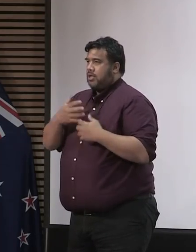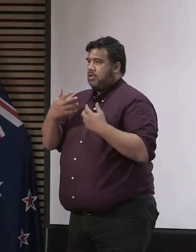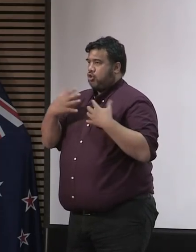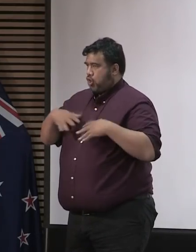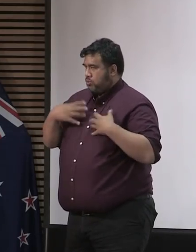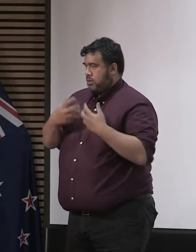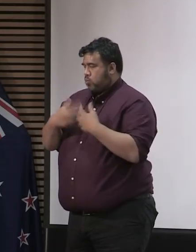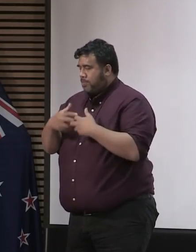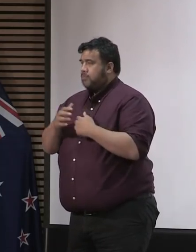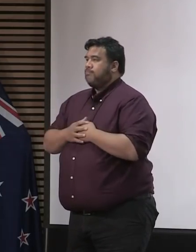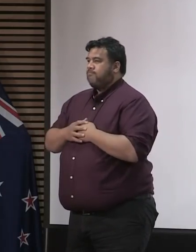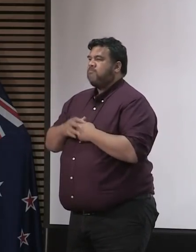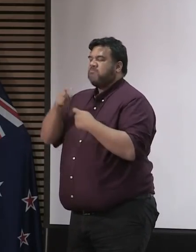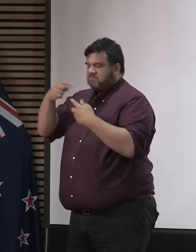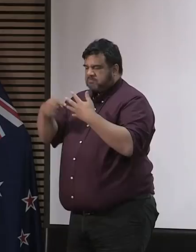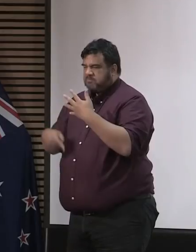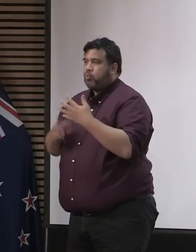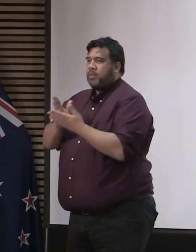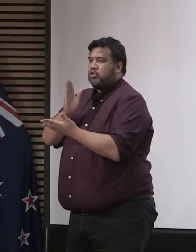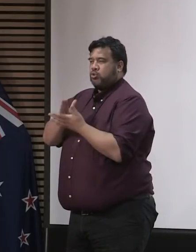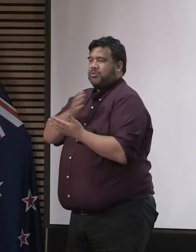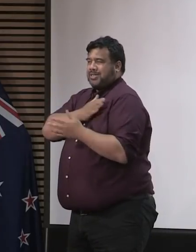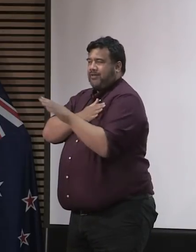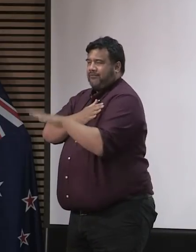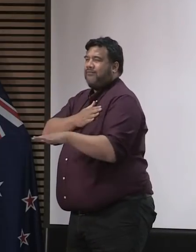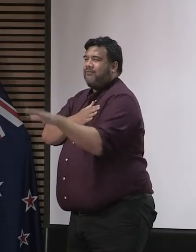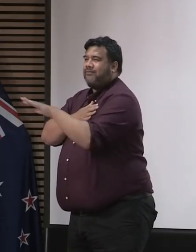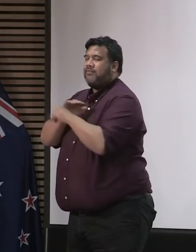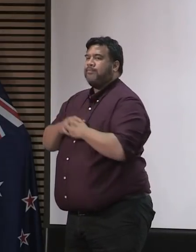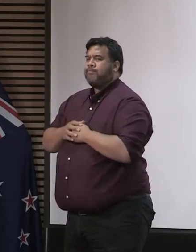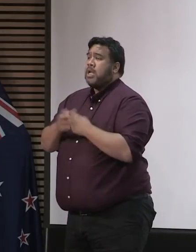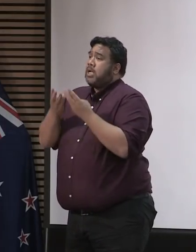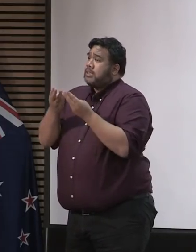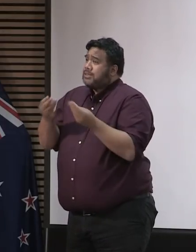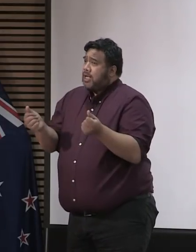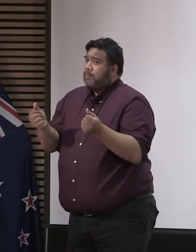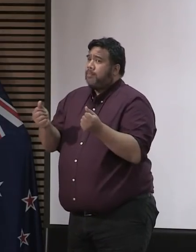The NZ Transport Agency projects and non-essential State Highway maintenance will be able to